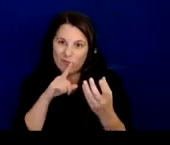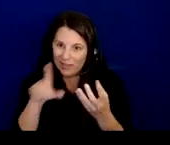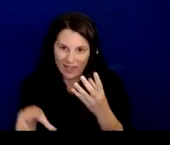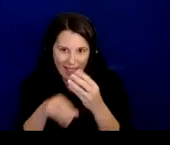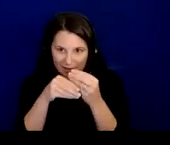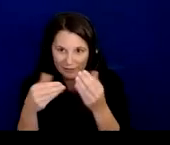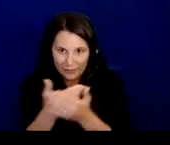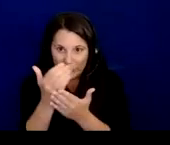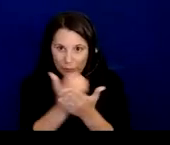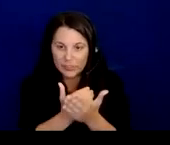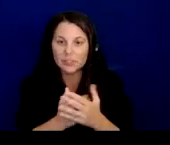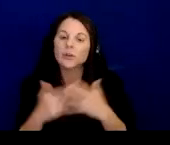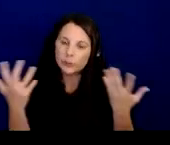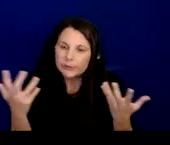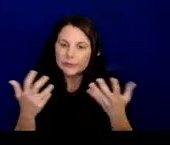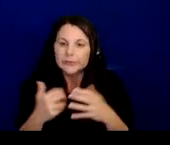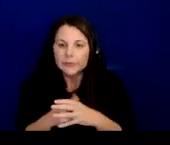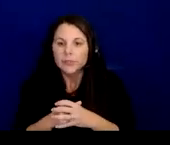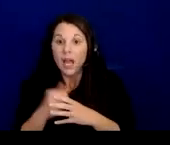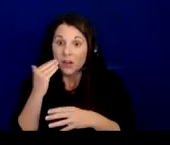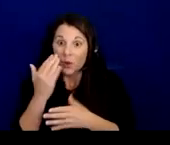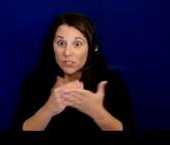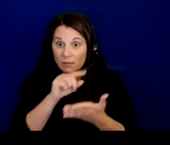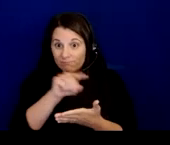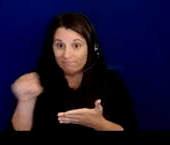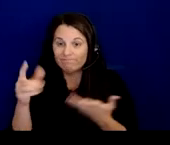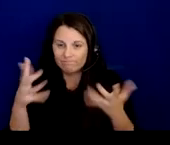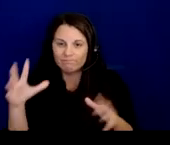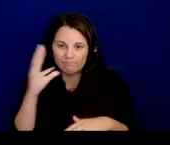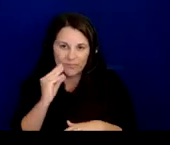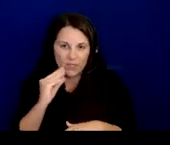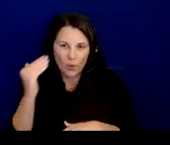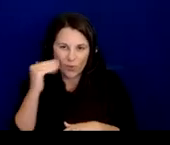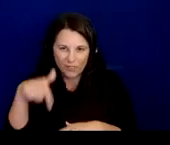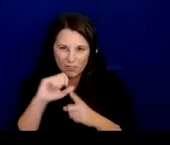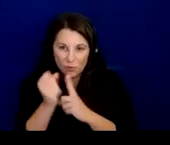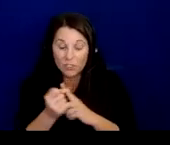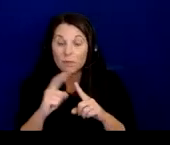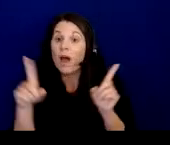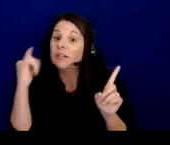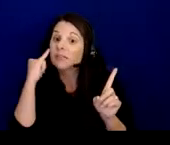attendees here could speak to that as well. So anyhow, if you're interested in helping again,